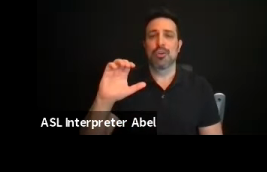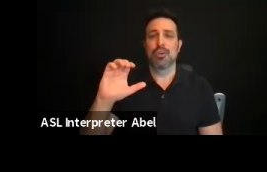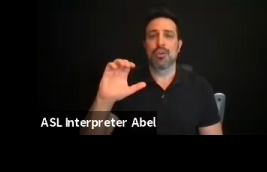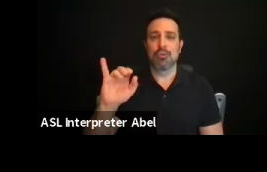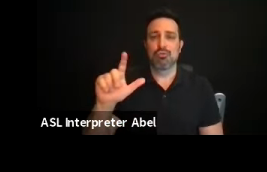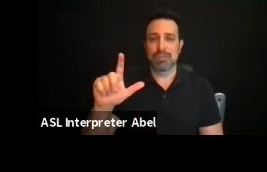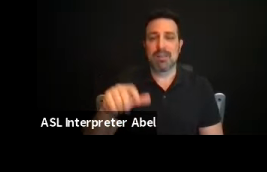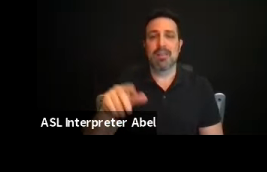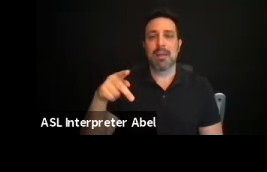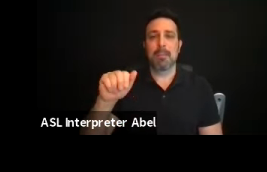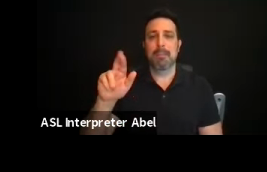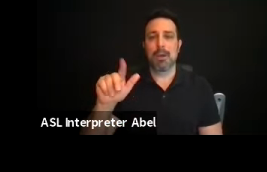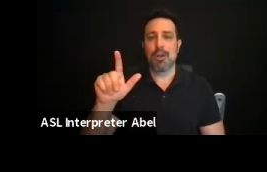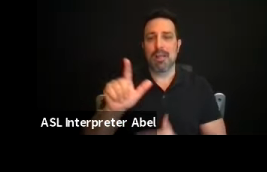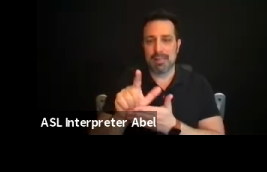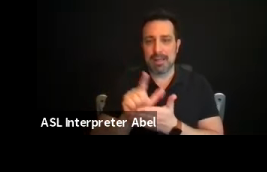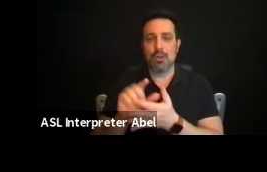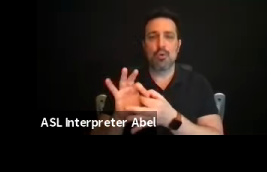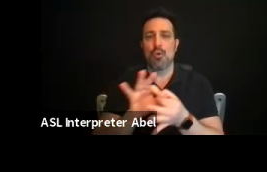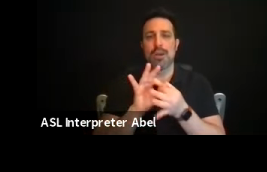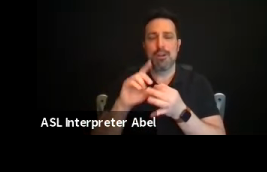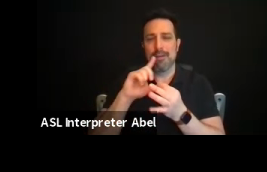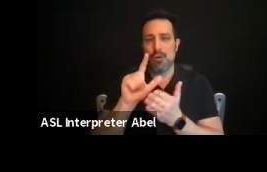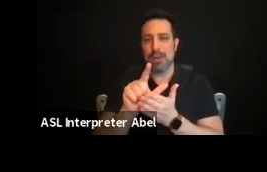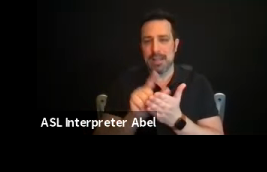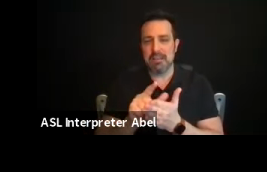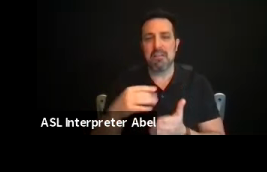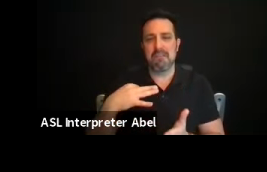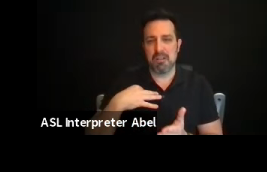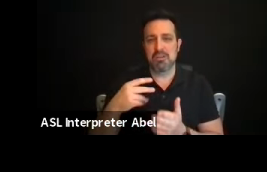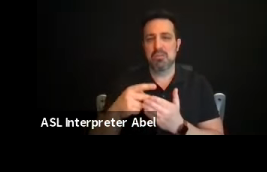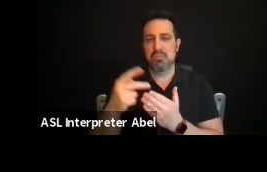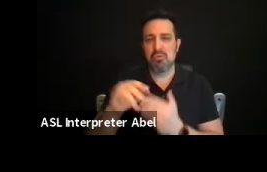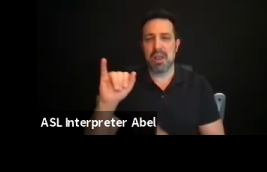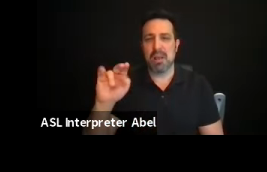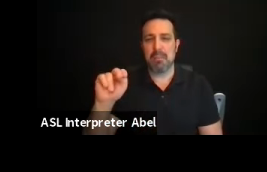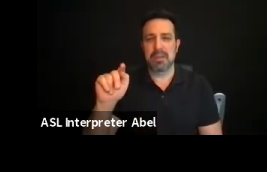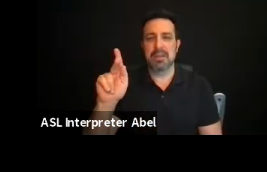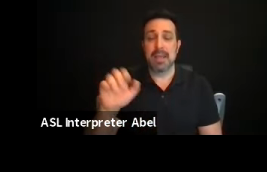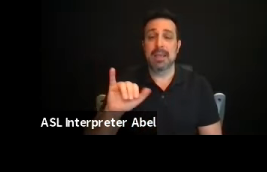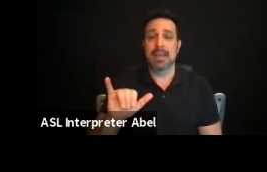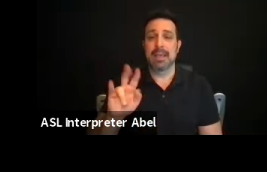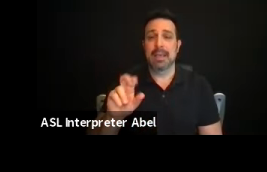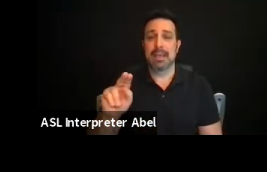staff here today. Jan Carson, Kelly